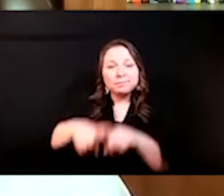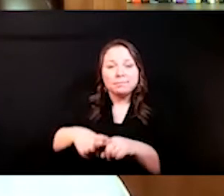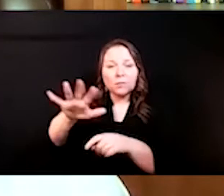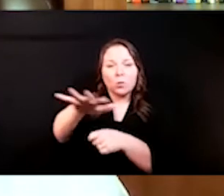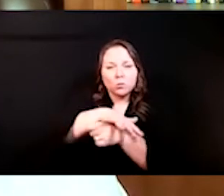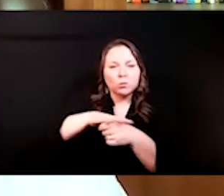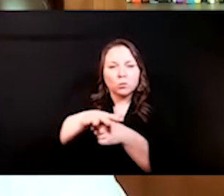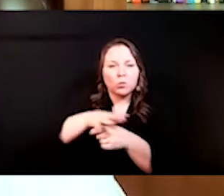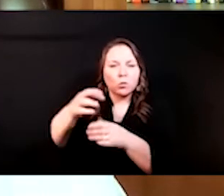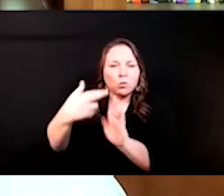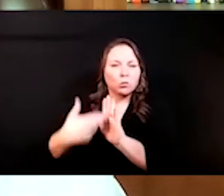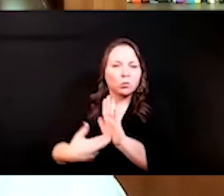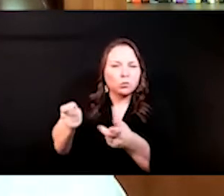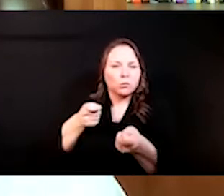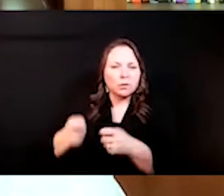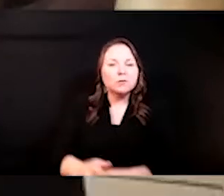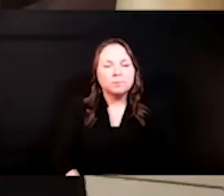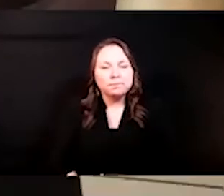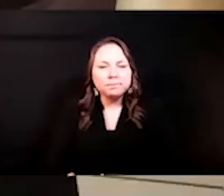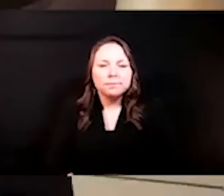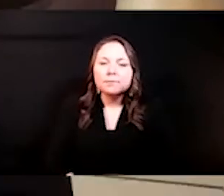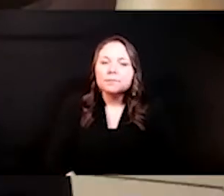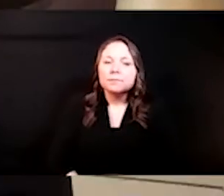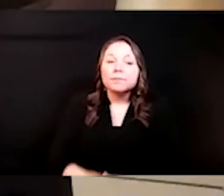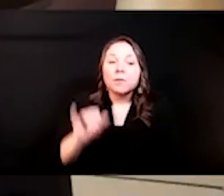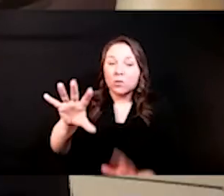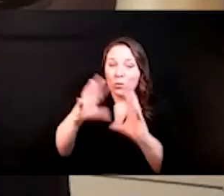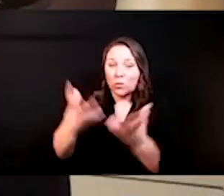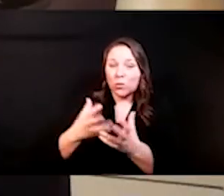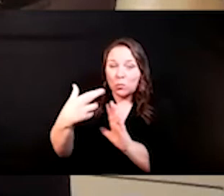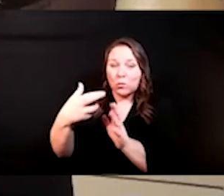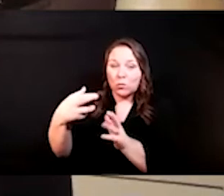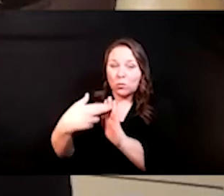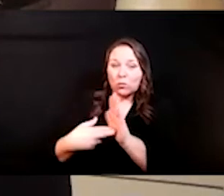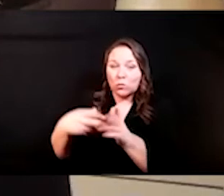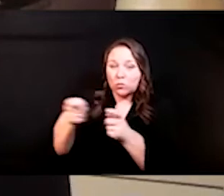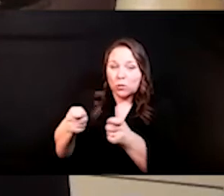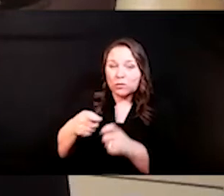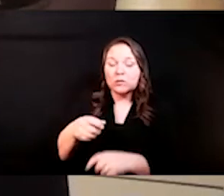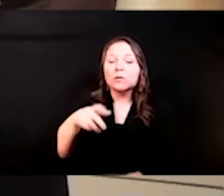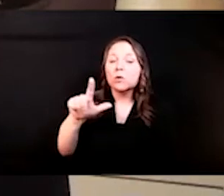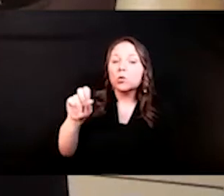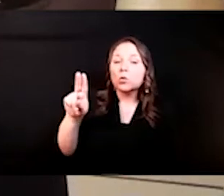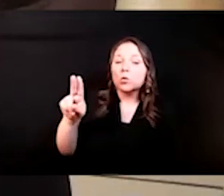REGIONAL AND LOCAL REGULATIONS . » IN TERMS OF THOSE GLOBAL REGULATIONS, LOU IN ATLANTA IS